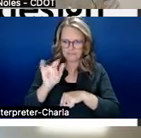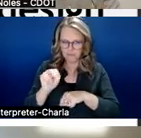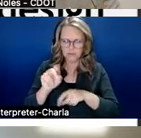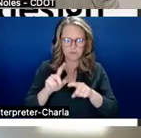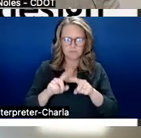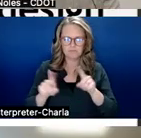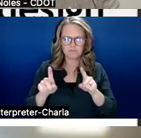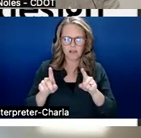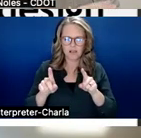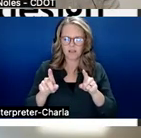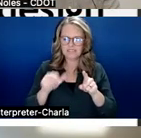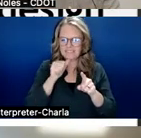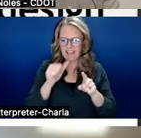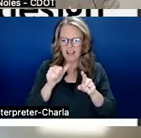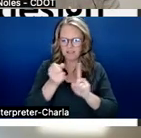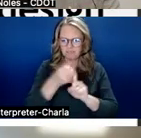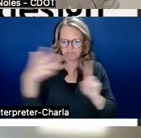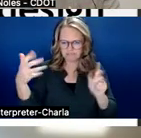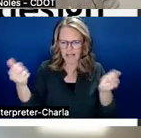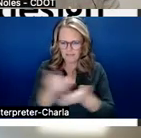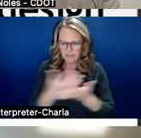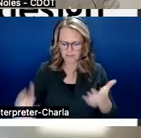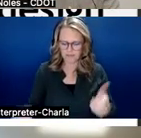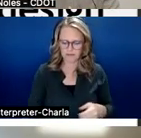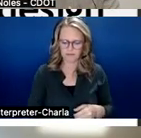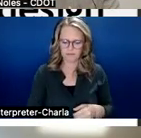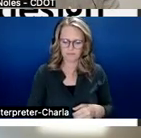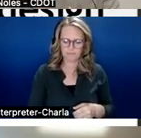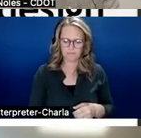So overall, what we're doing at this intersection